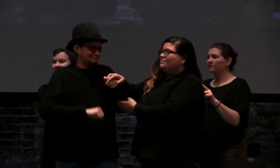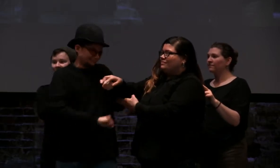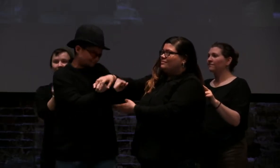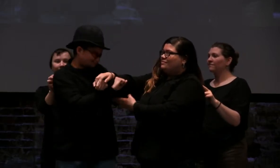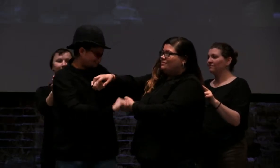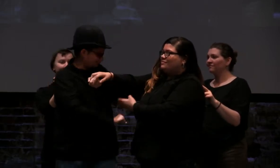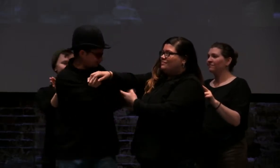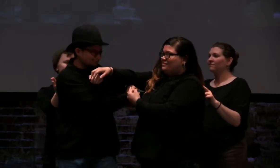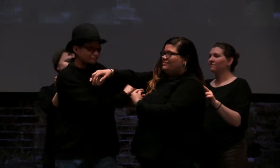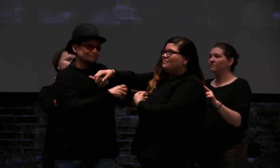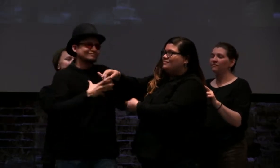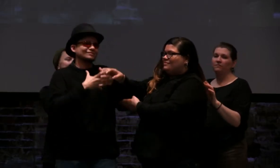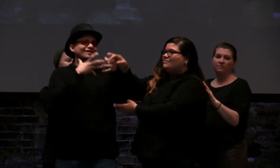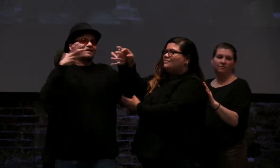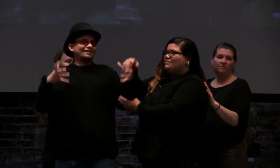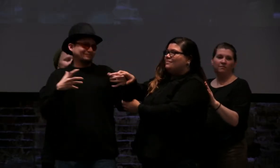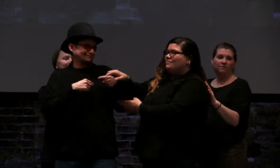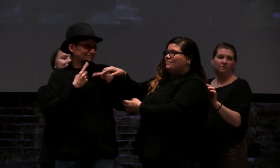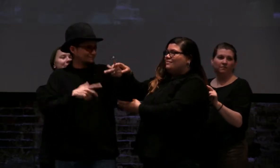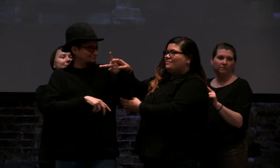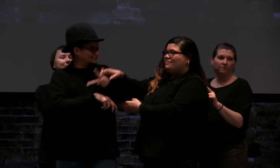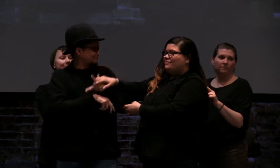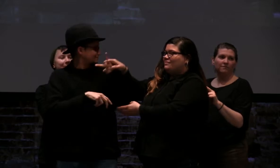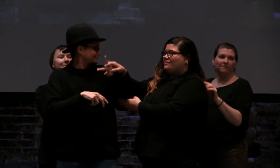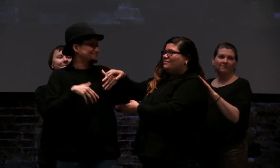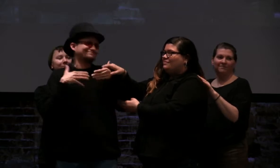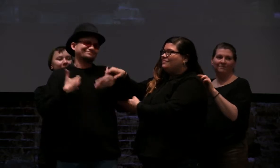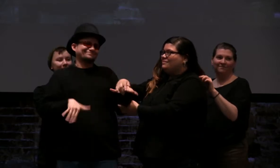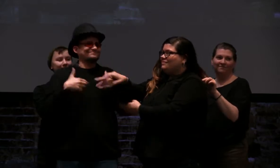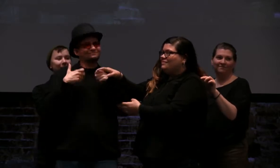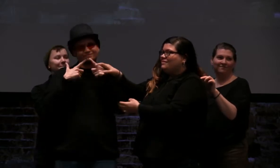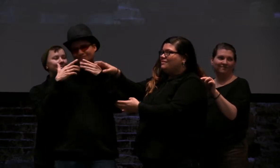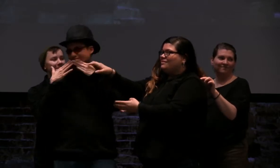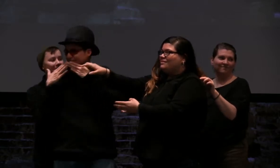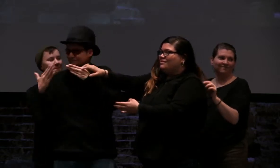and that's so great as a foundation.